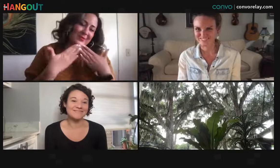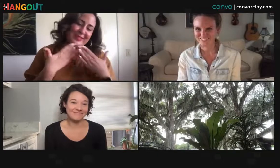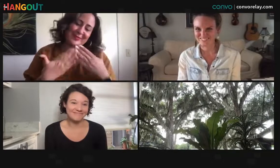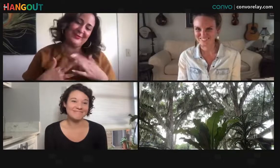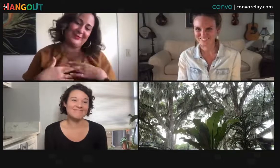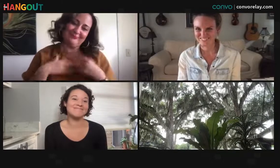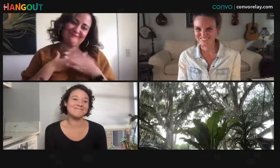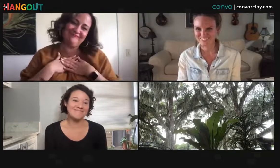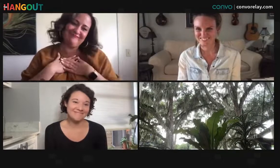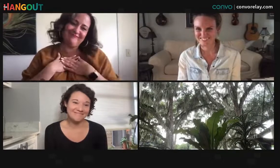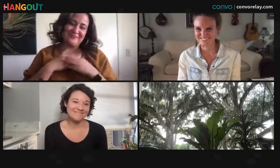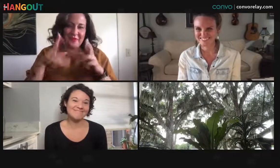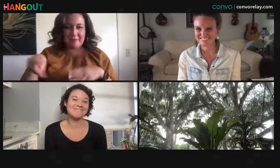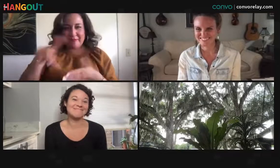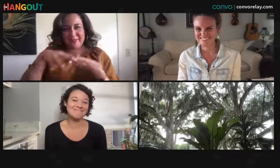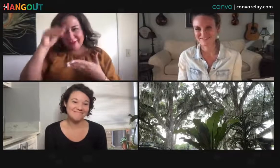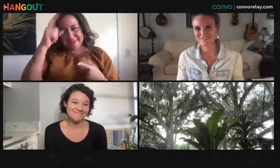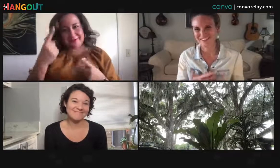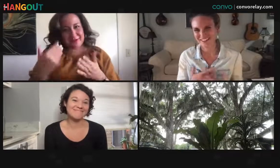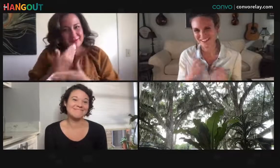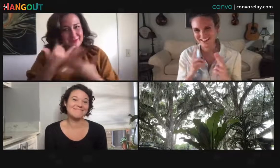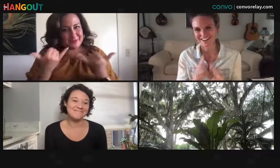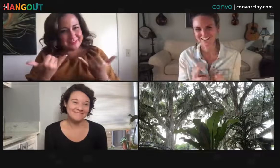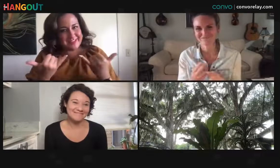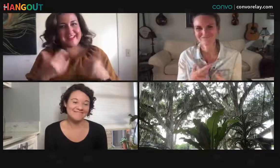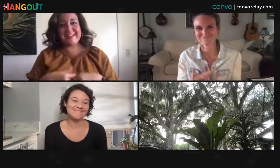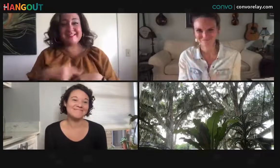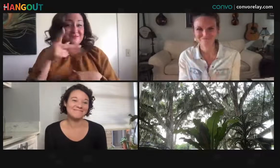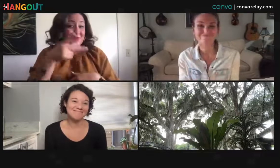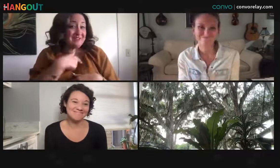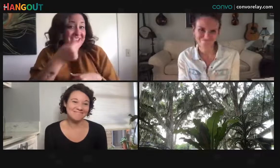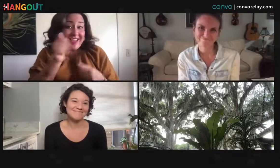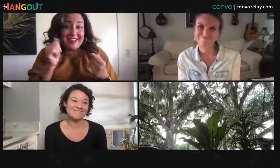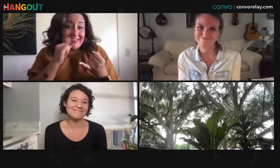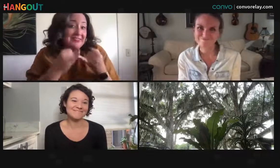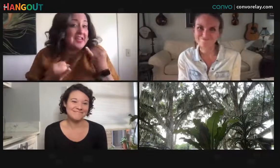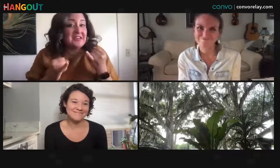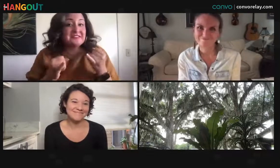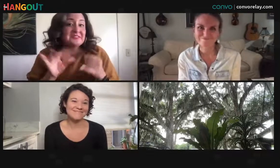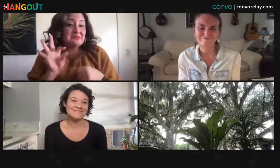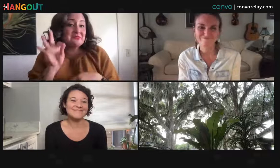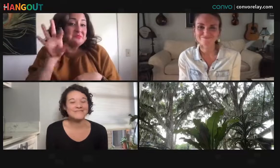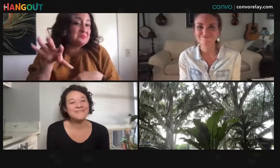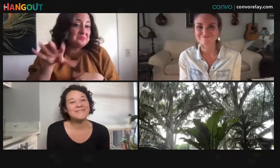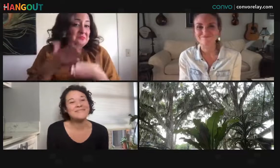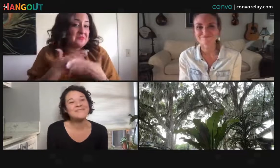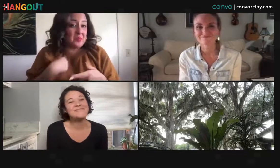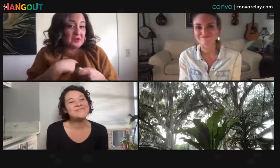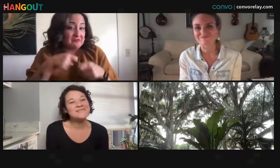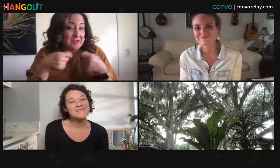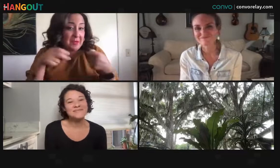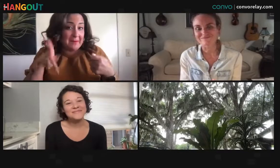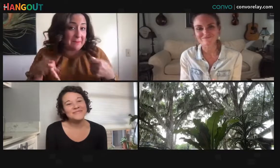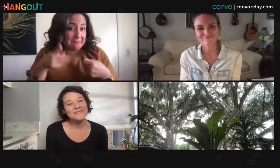that is so true thank you so much i've learned something new today and if you have any final thoughts that you want to